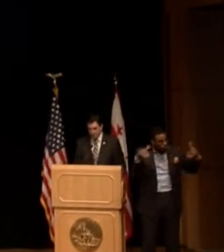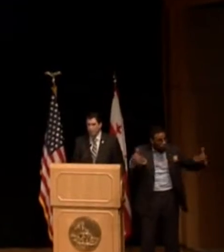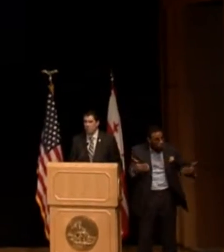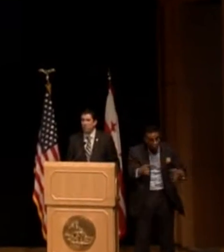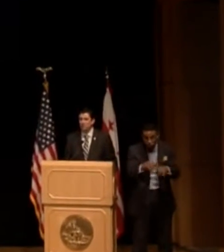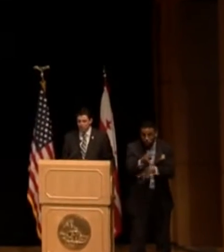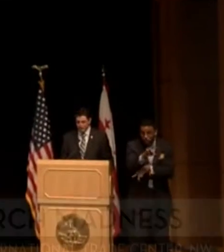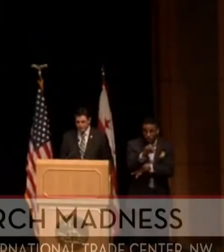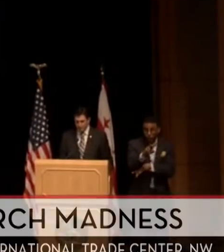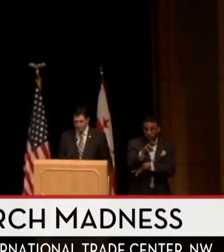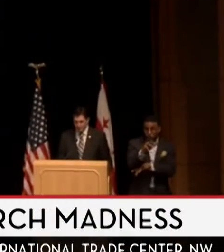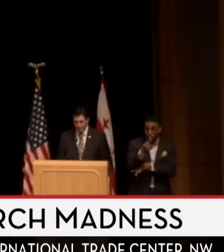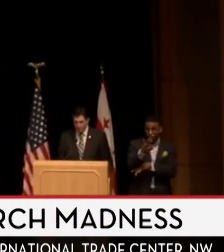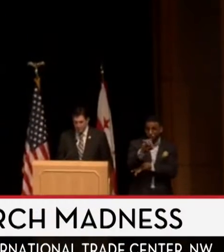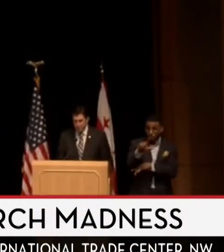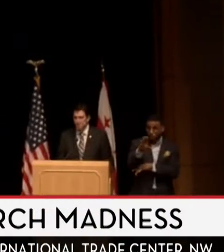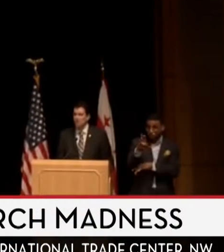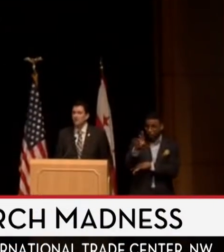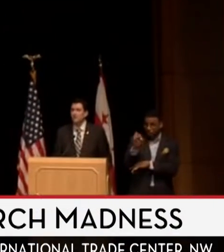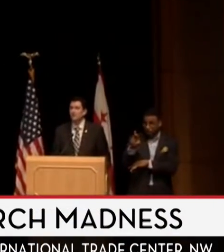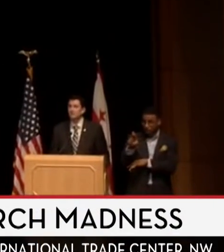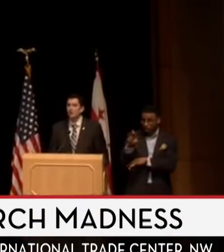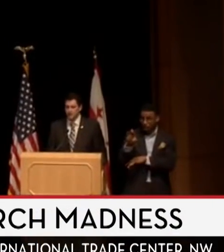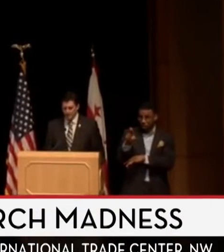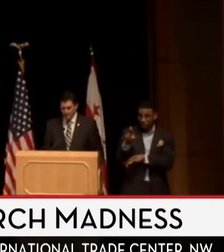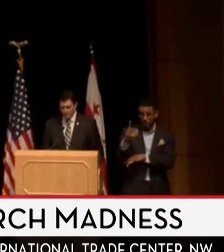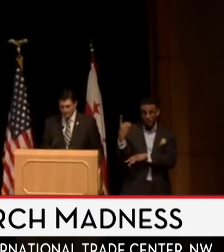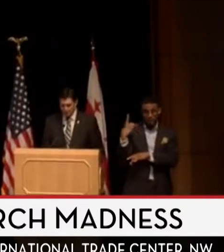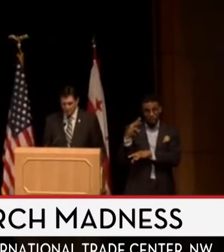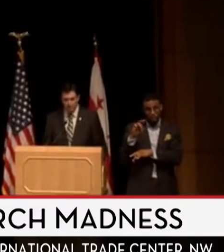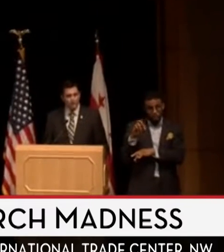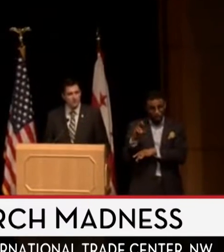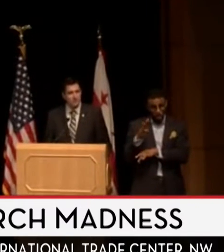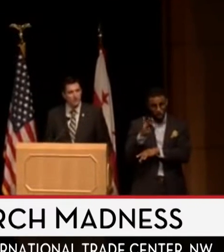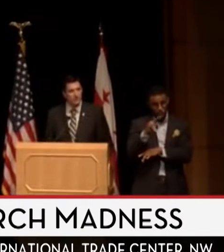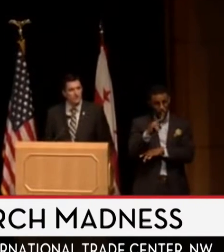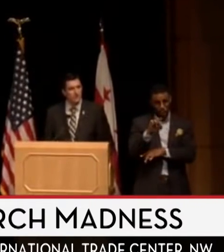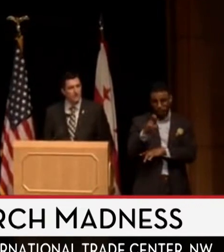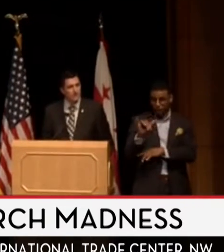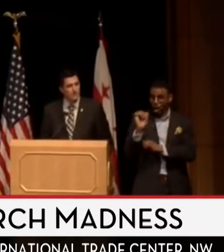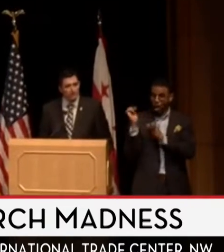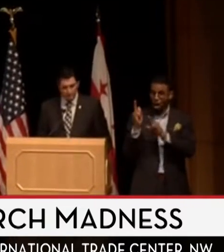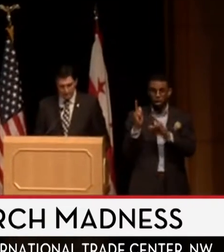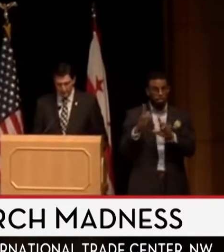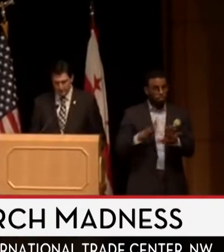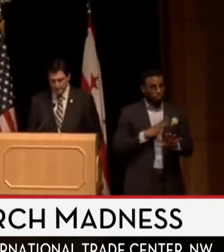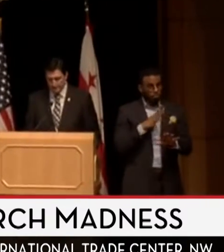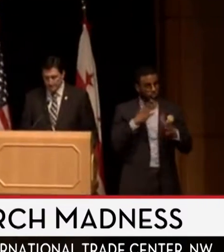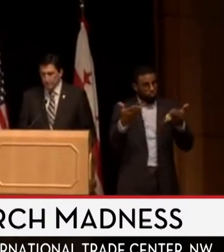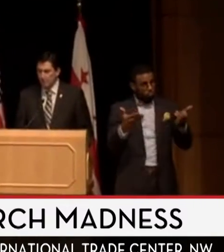MAYOR MURIEL BOWSER, DEPUTY MAYOR BRIAN KENNER AND ALL OF THE DISTINGUISHED GUESTS HERE TODAY.